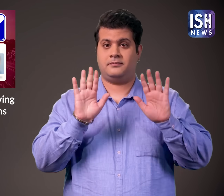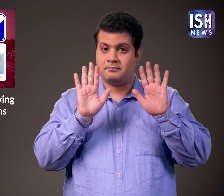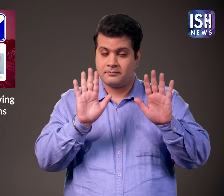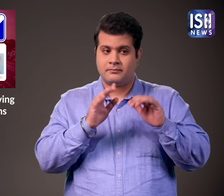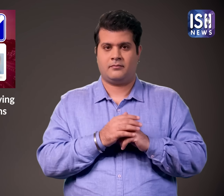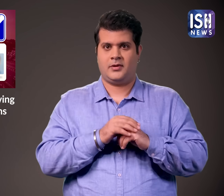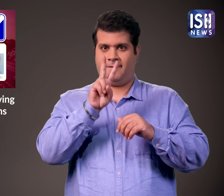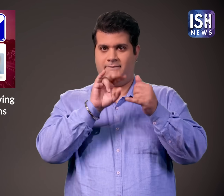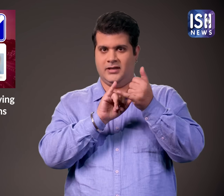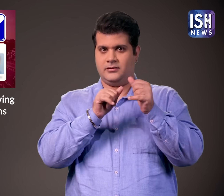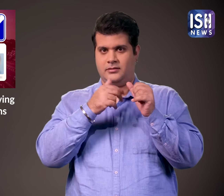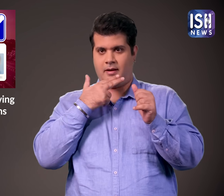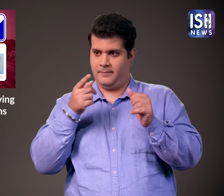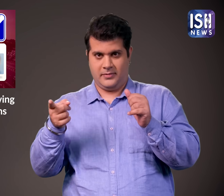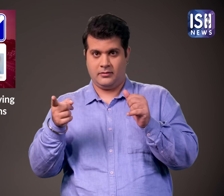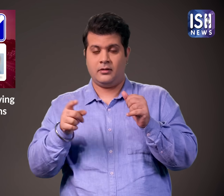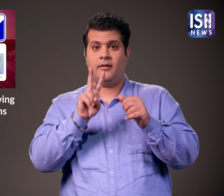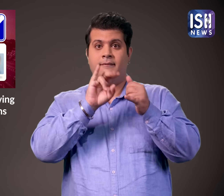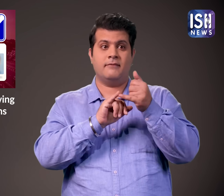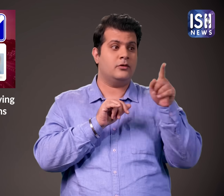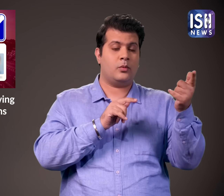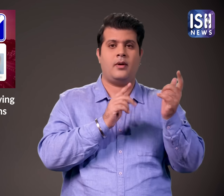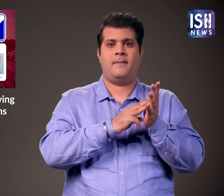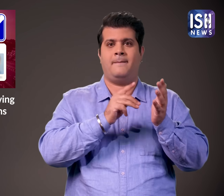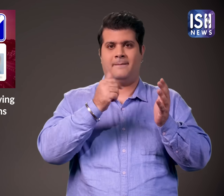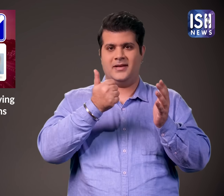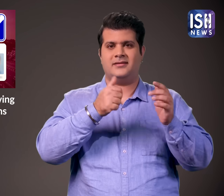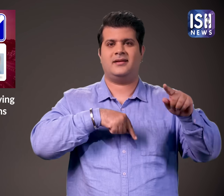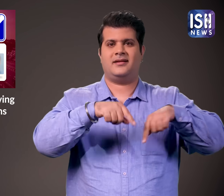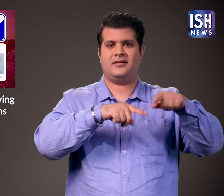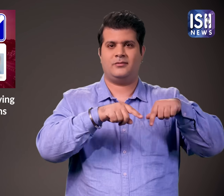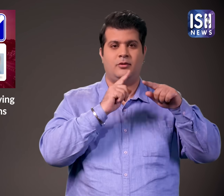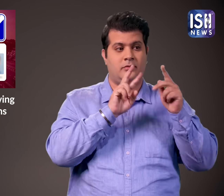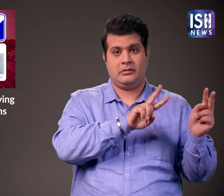In Aman Saxena V/s Ministry of Road Transport and Highways,